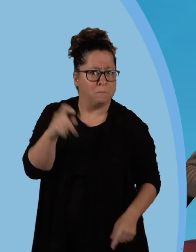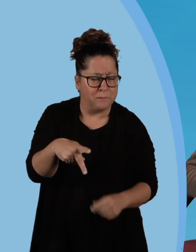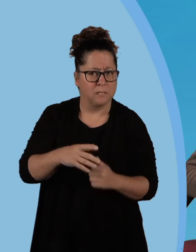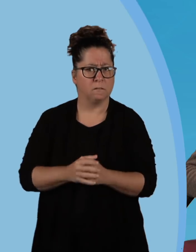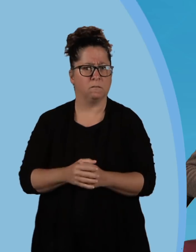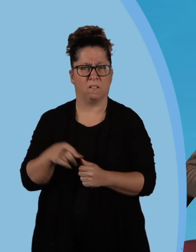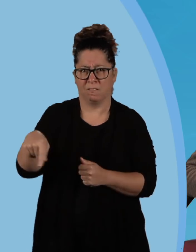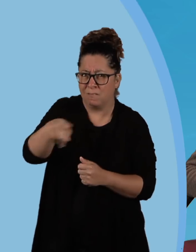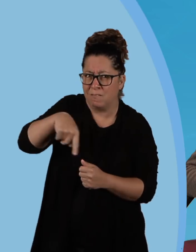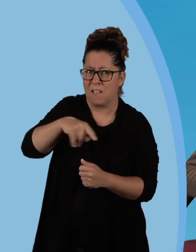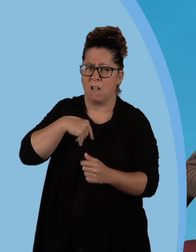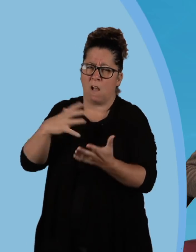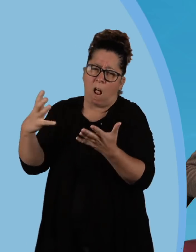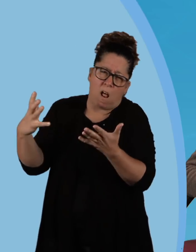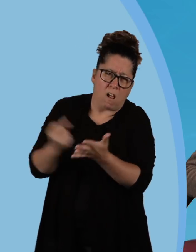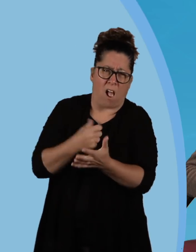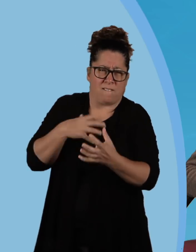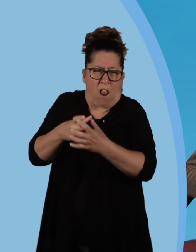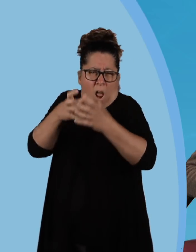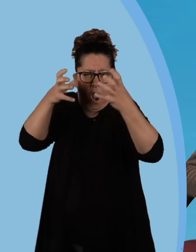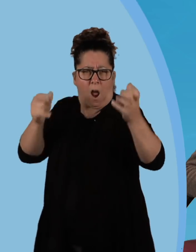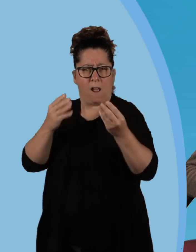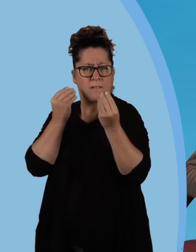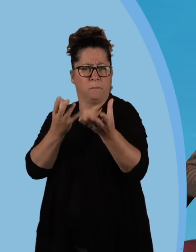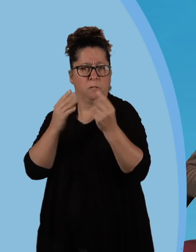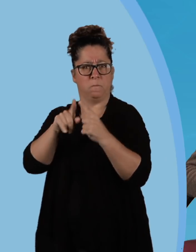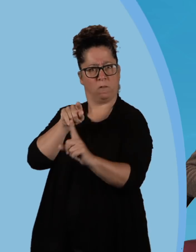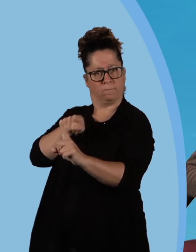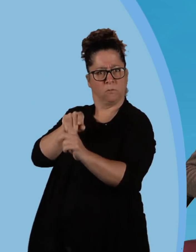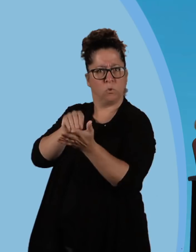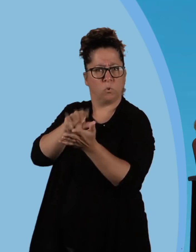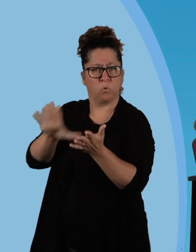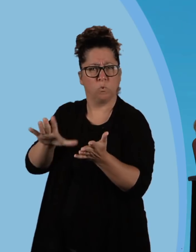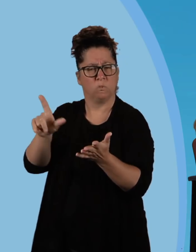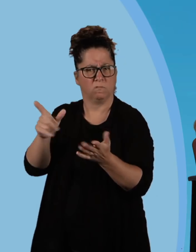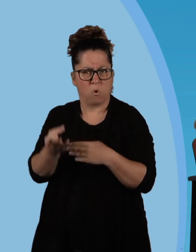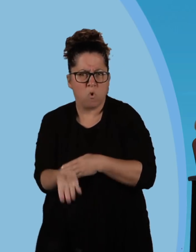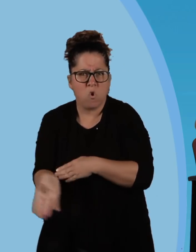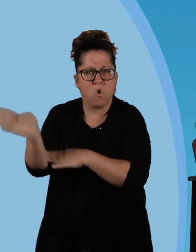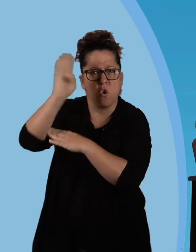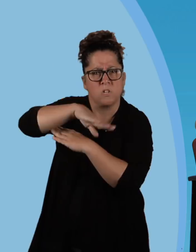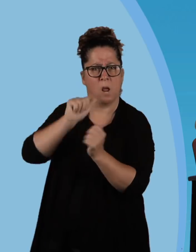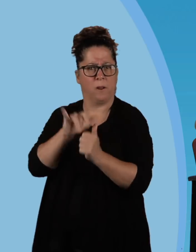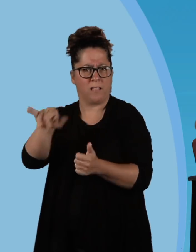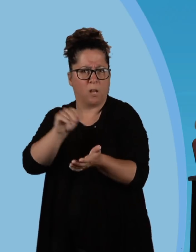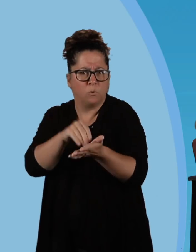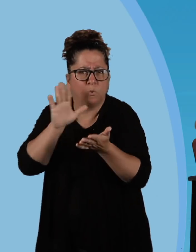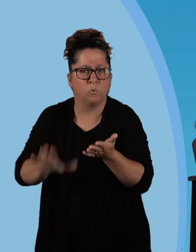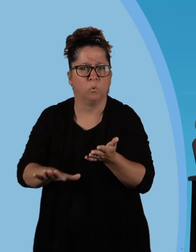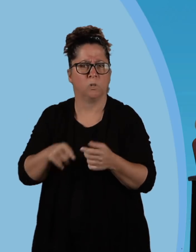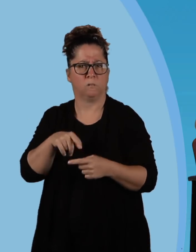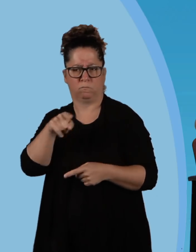as an educational interpreter related service provider. They have lots of information about that student.